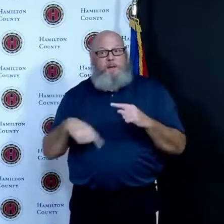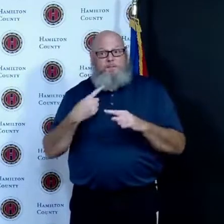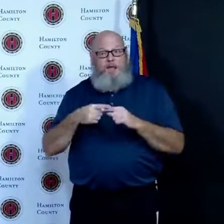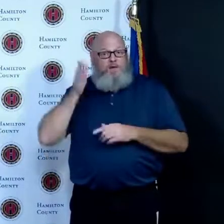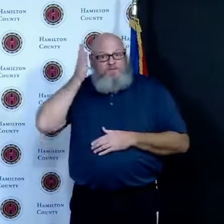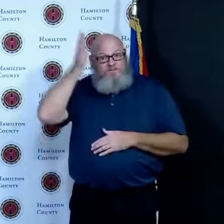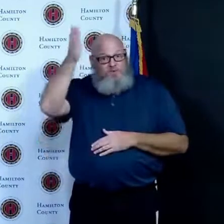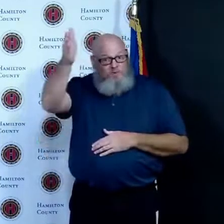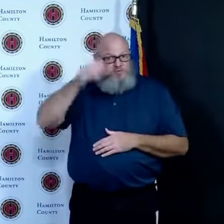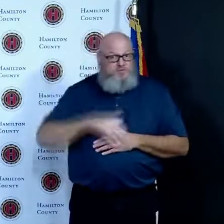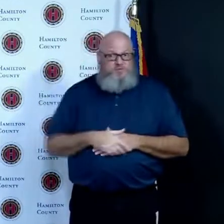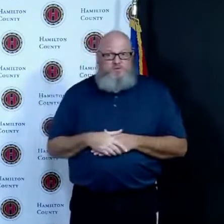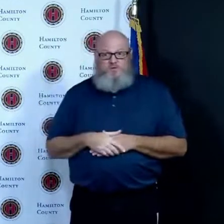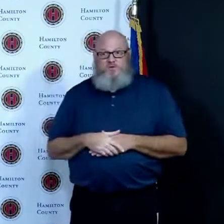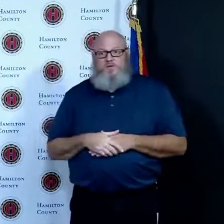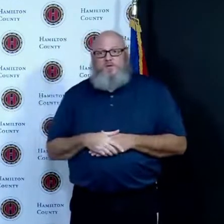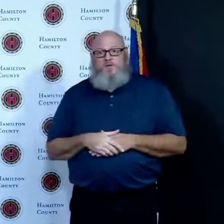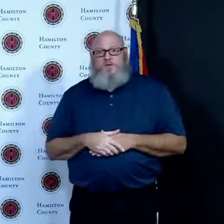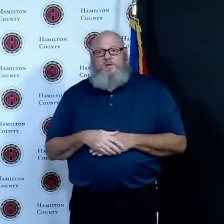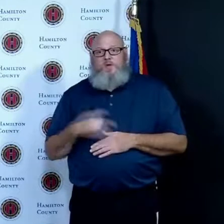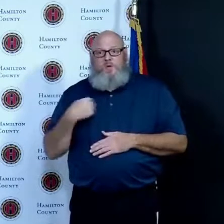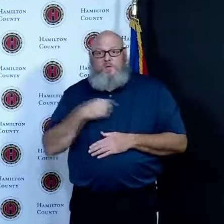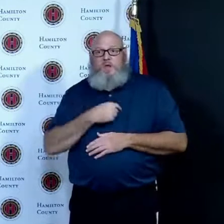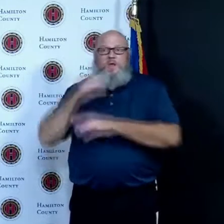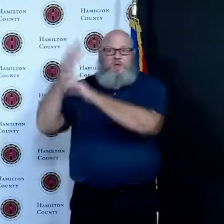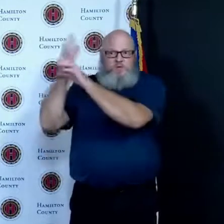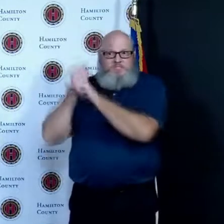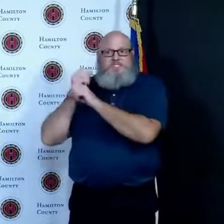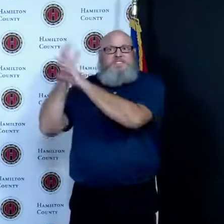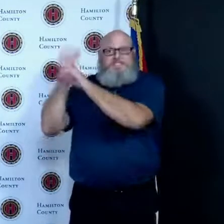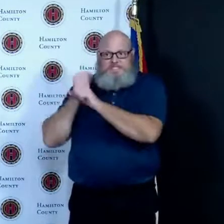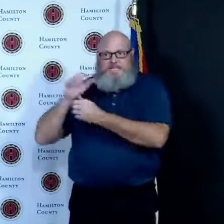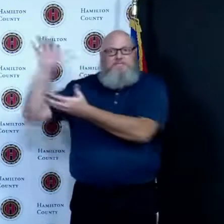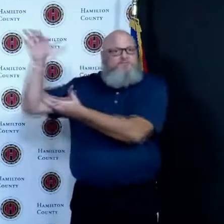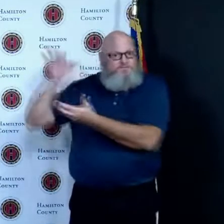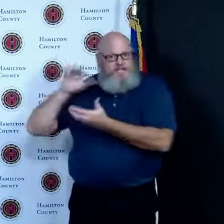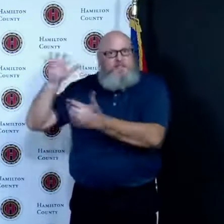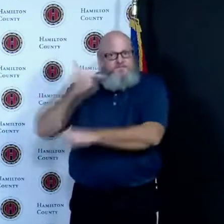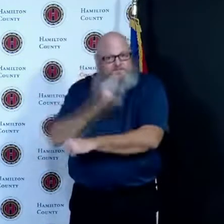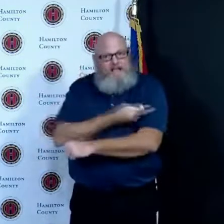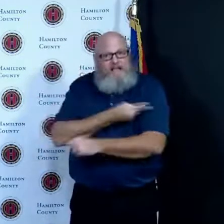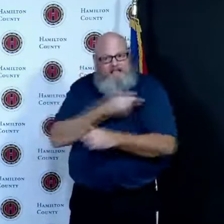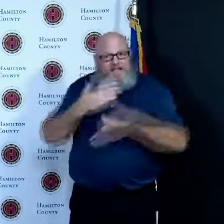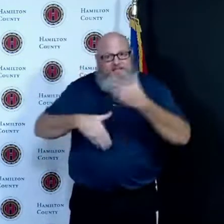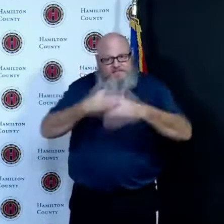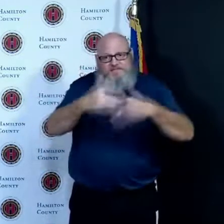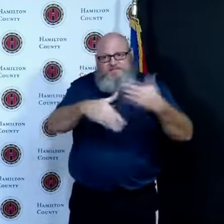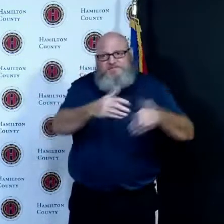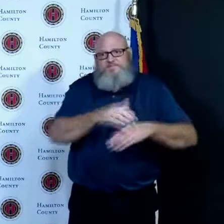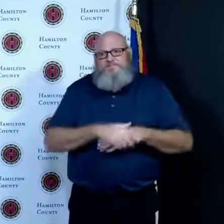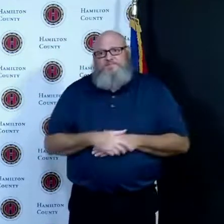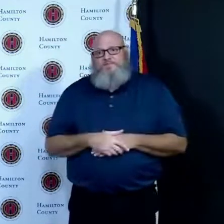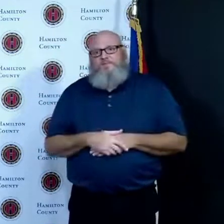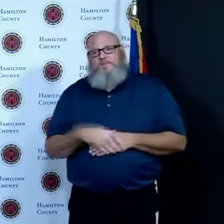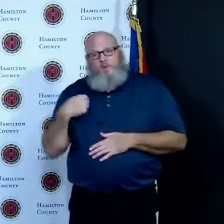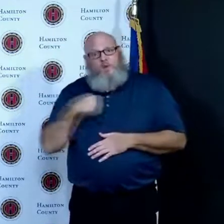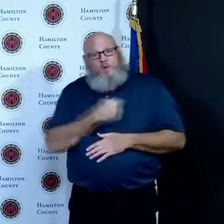we're getting a certain number of doses we're vaccinating people as quickly as possible but the doses simply don't match the population that's eligible